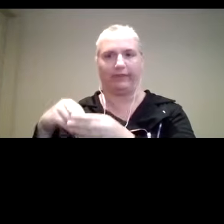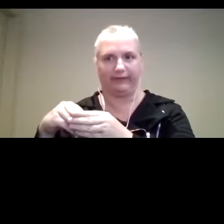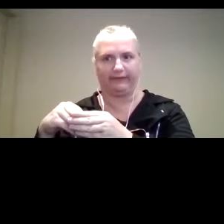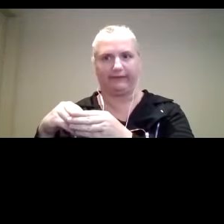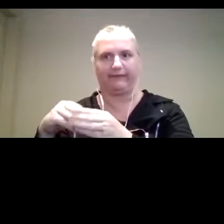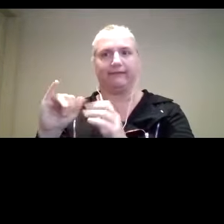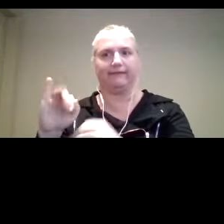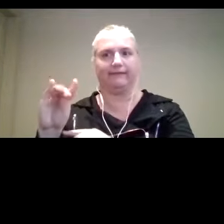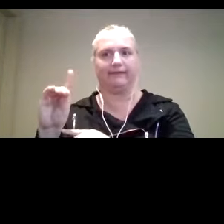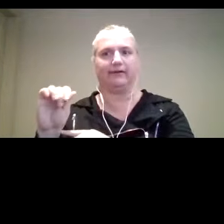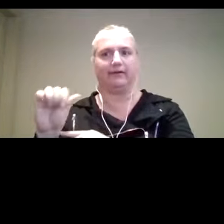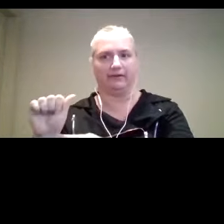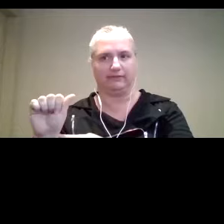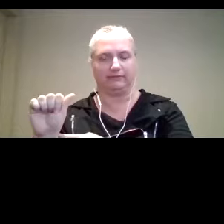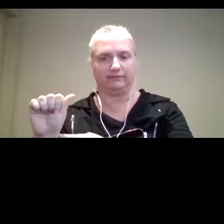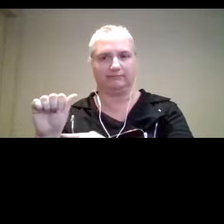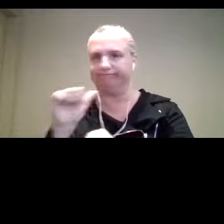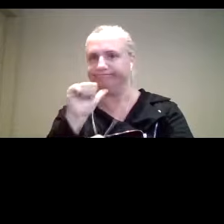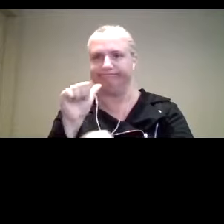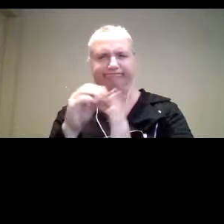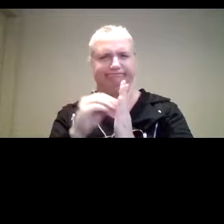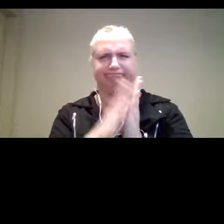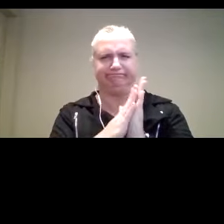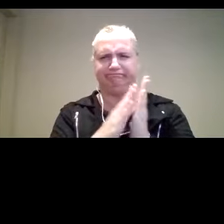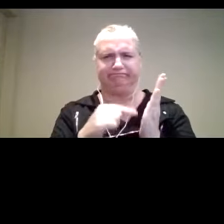So, and that didn't get put into the IDEA